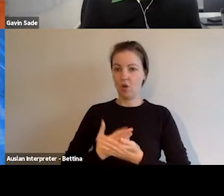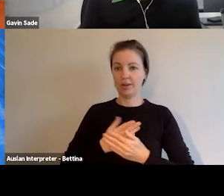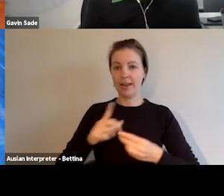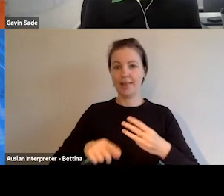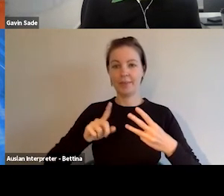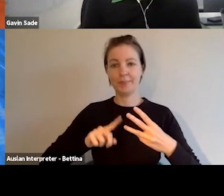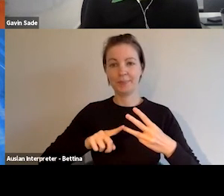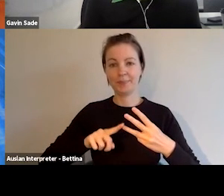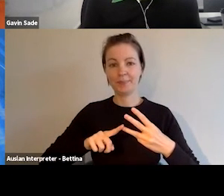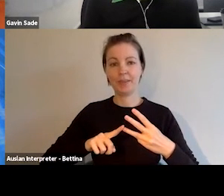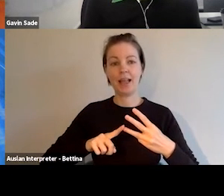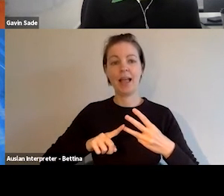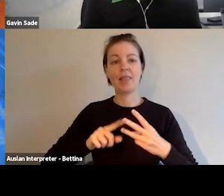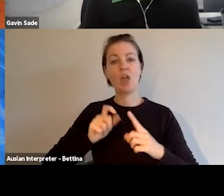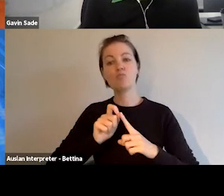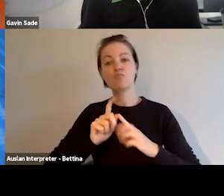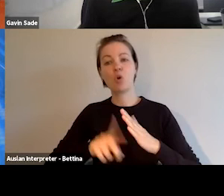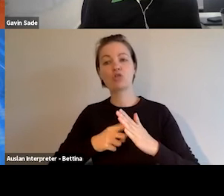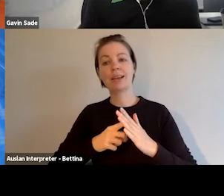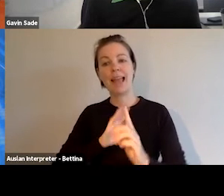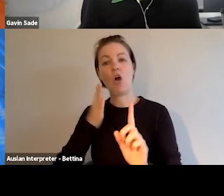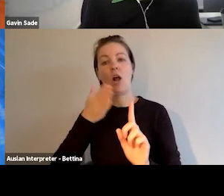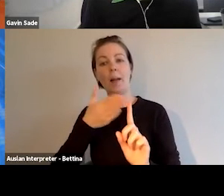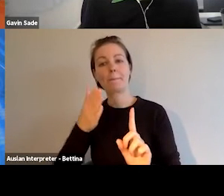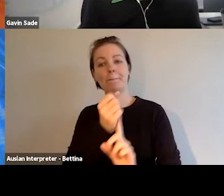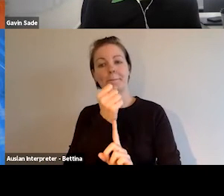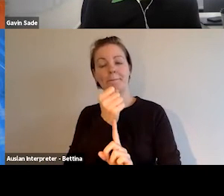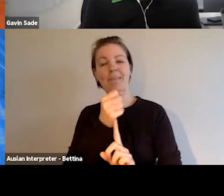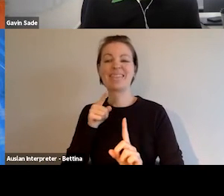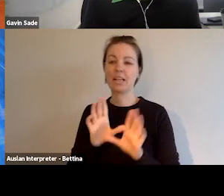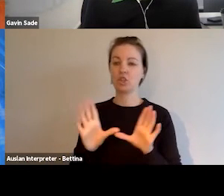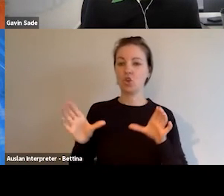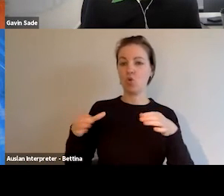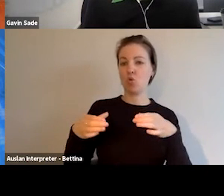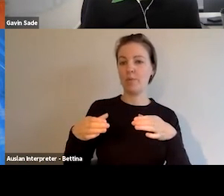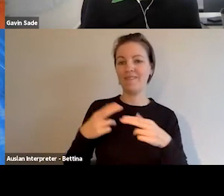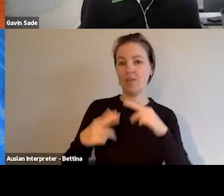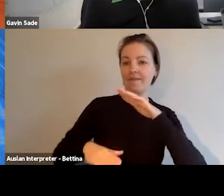the end of the semester, which is assessed as a group of the entire project outcome.